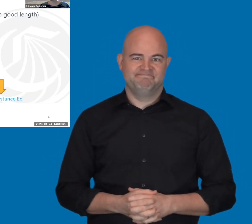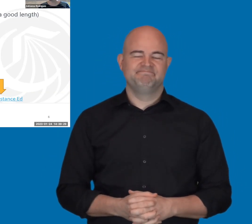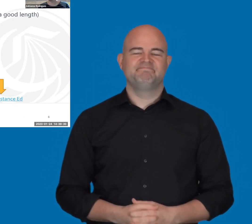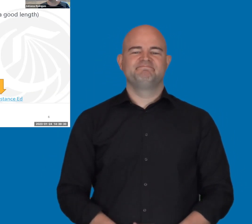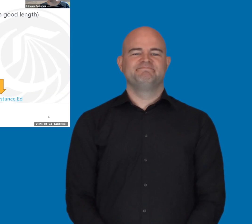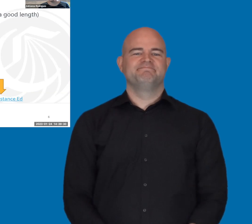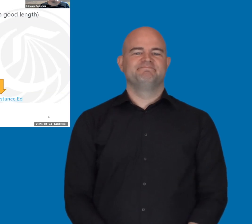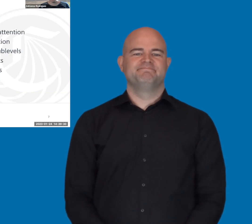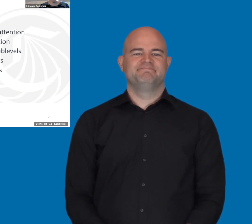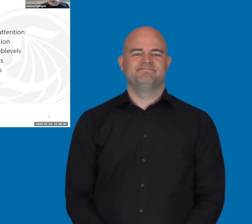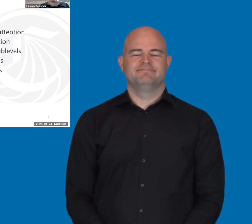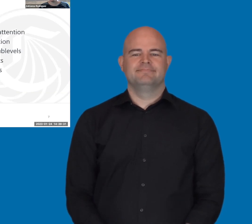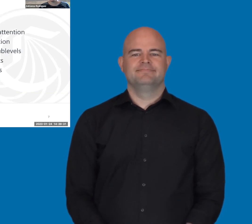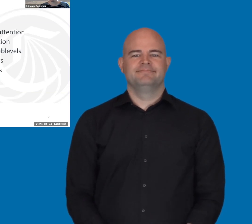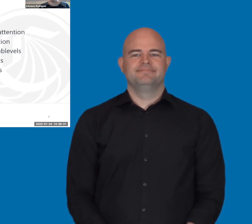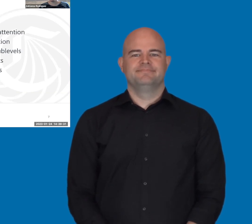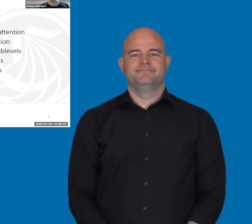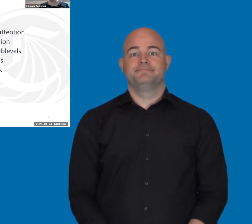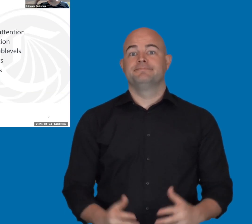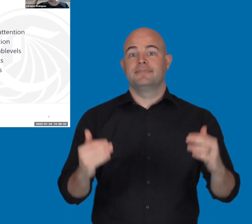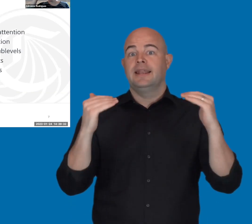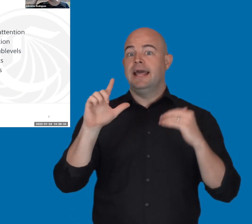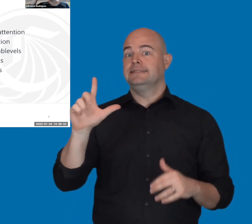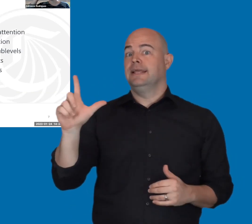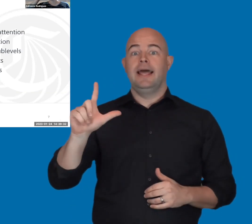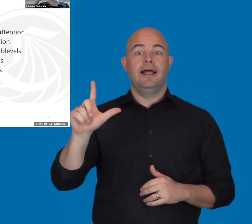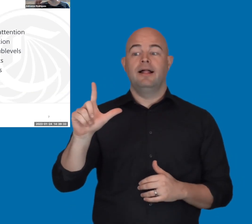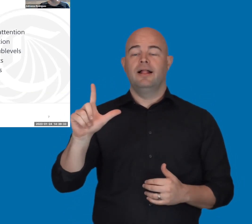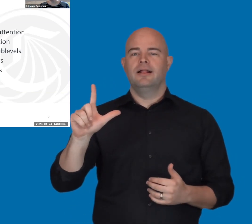OK, let's move on to our next L which is Lists.